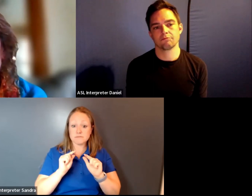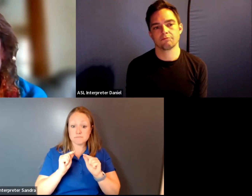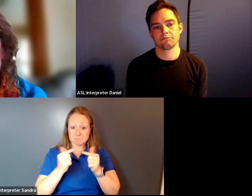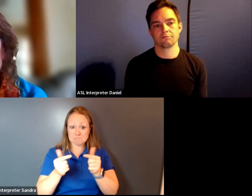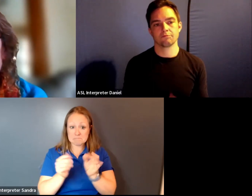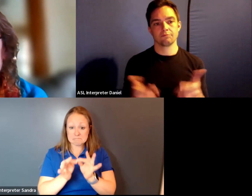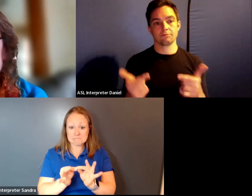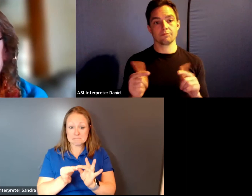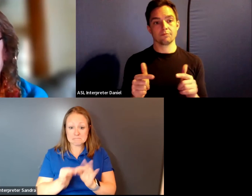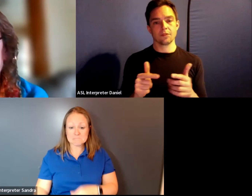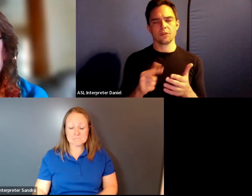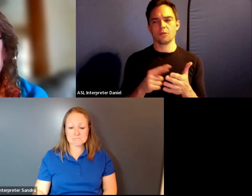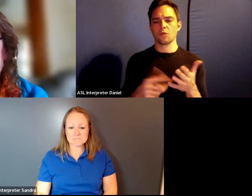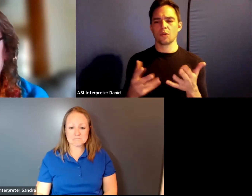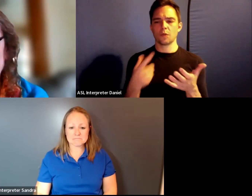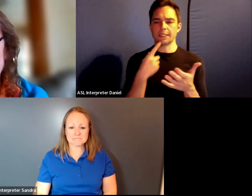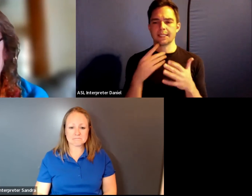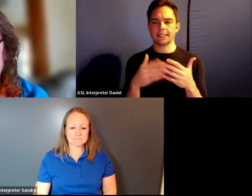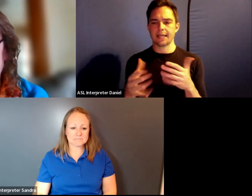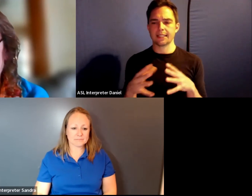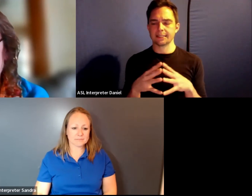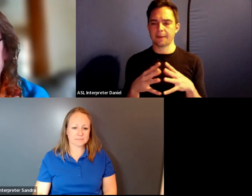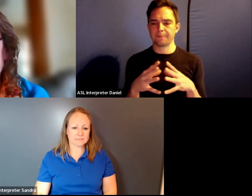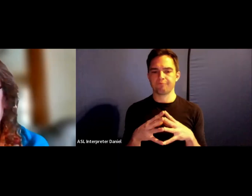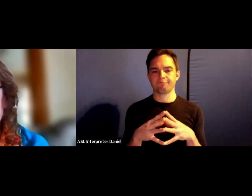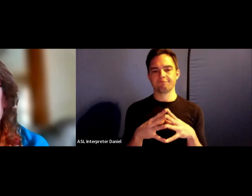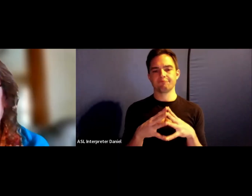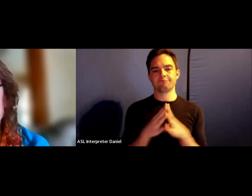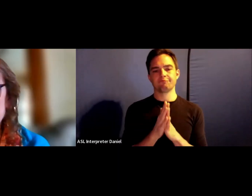do I want to say next? So this